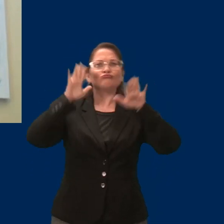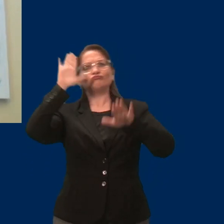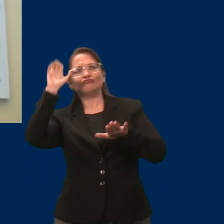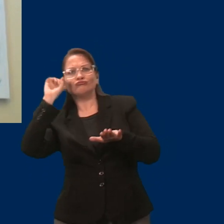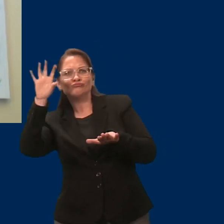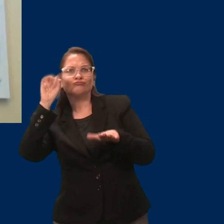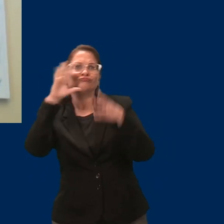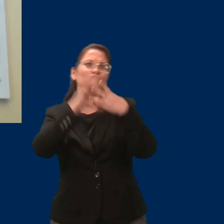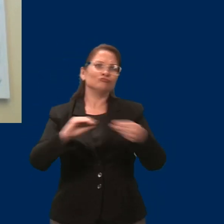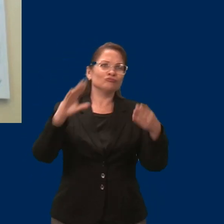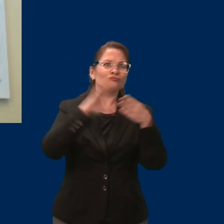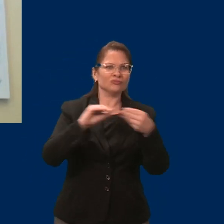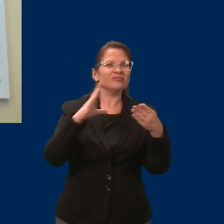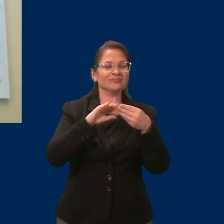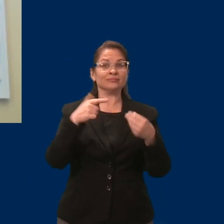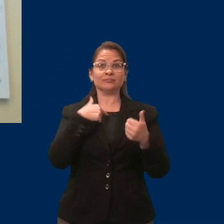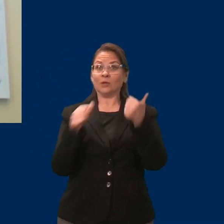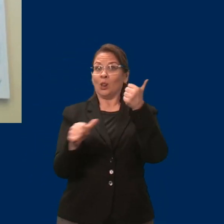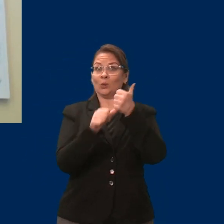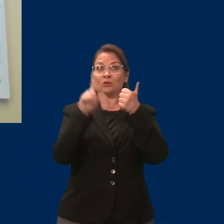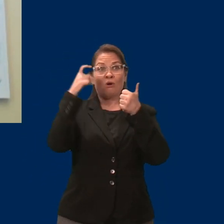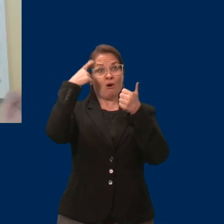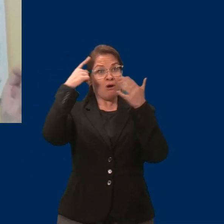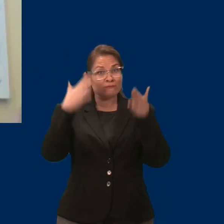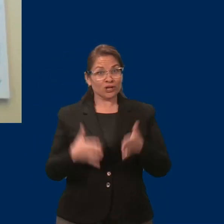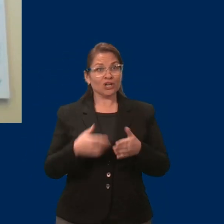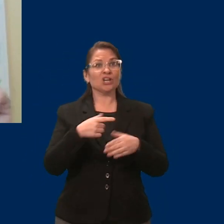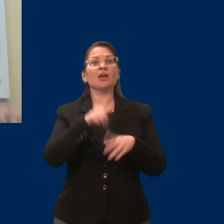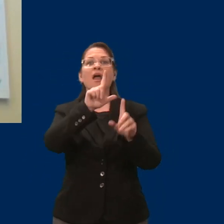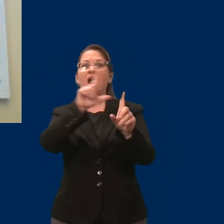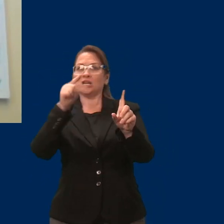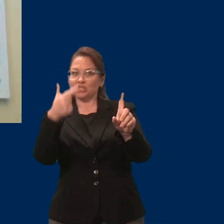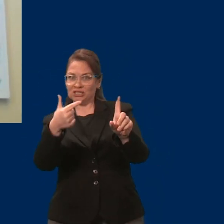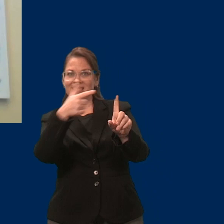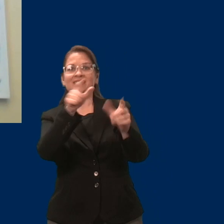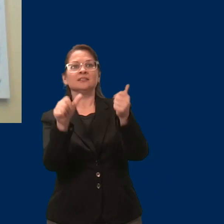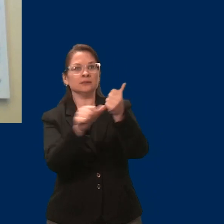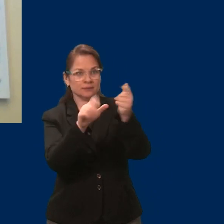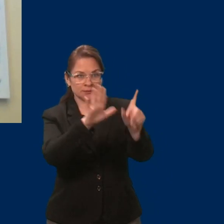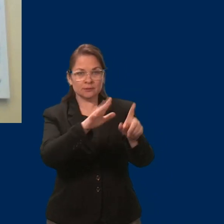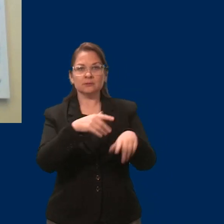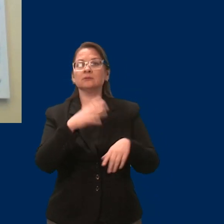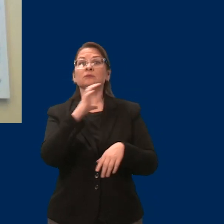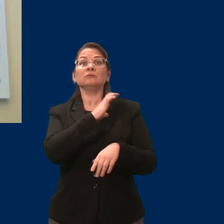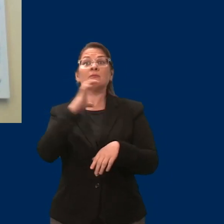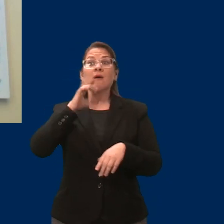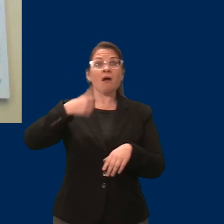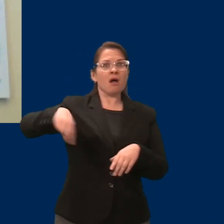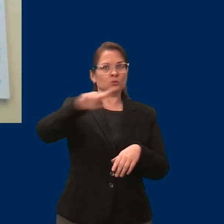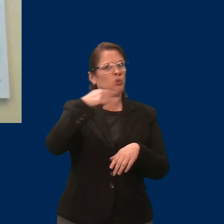Nikki is everywhere, and the council is everywhere. And it is time for that work to just continue.